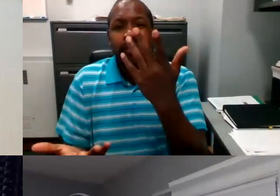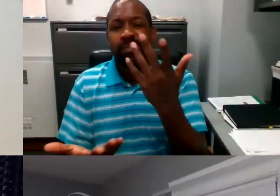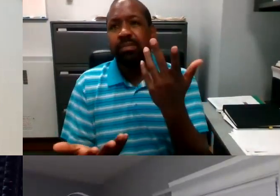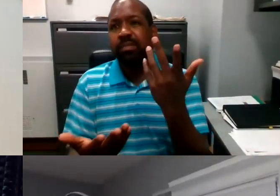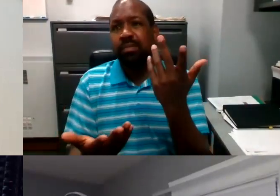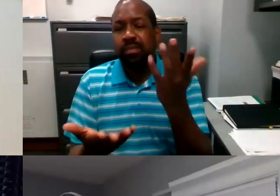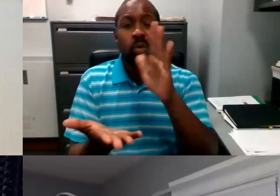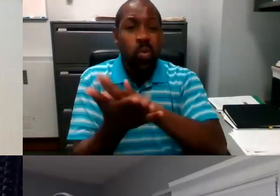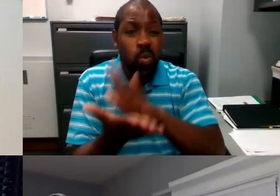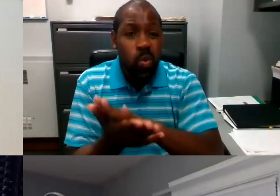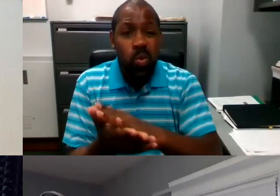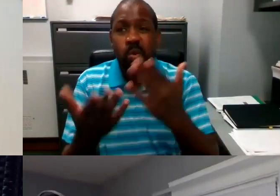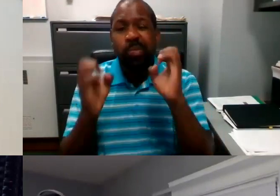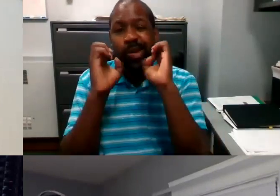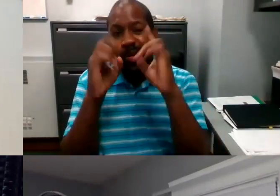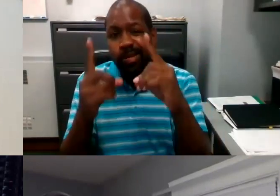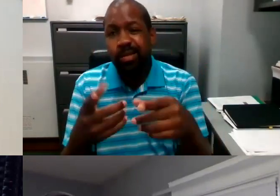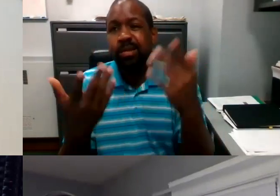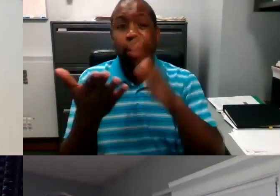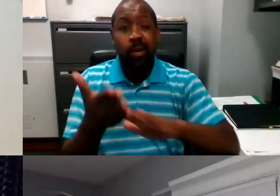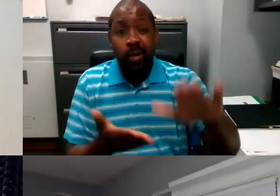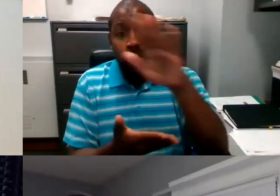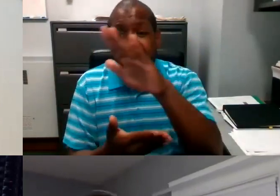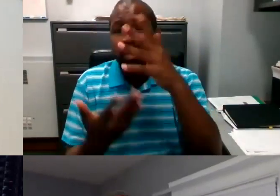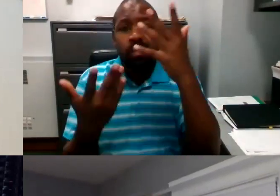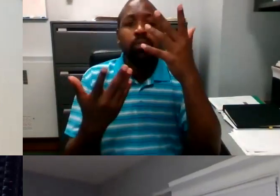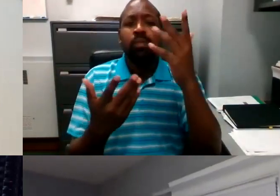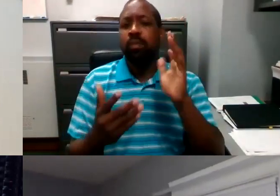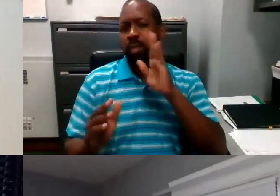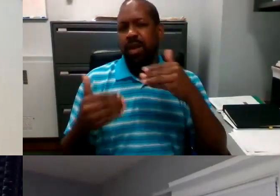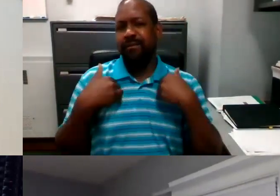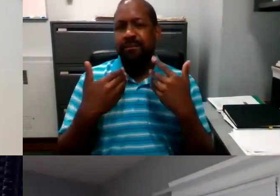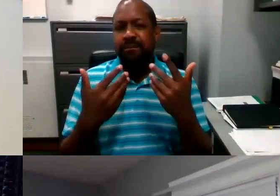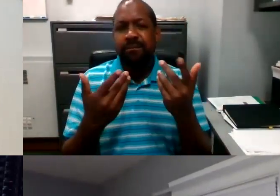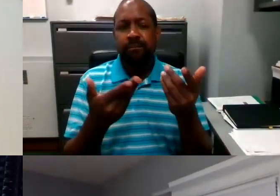FOURTH DAY, JOBS IN, I DON'T KNOW, SOMETHING ELSE. MAYBE RESTAURANT WORK.